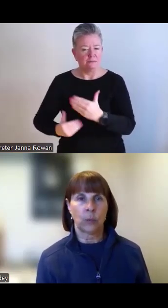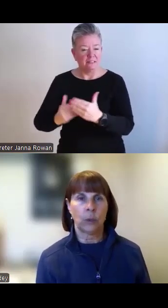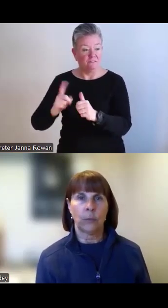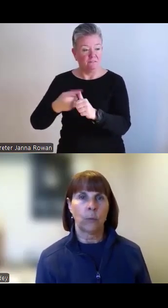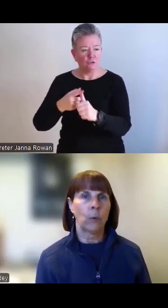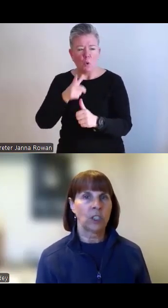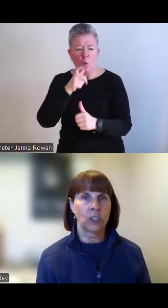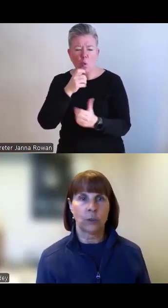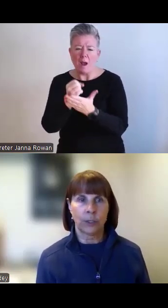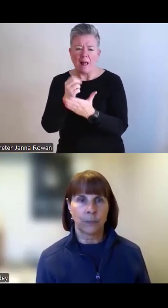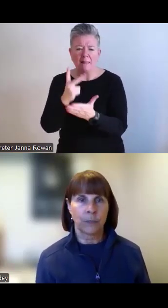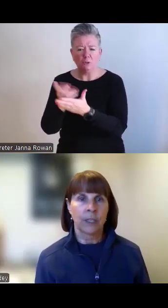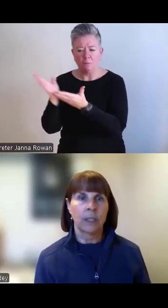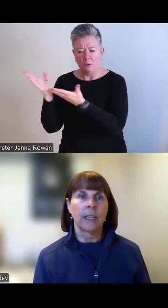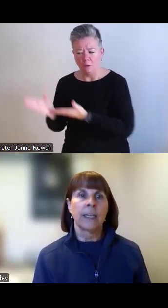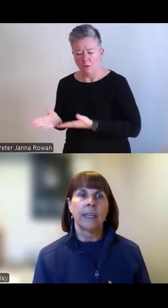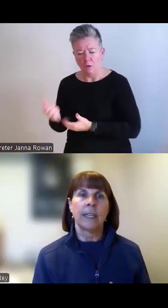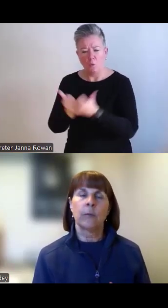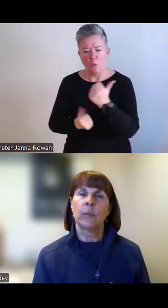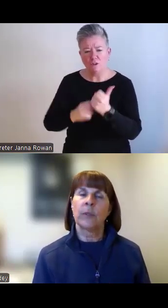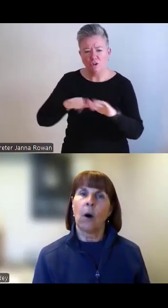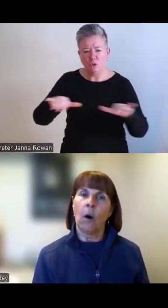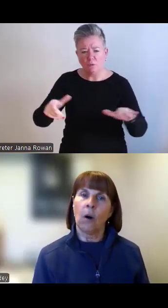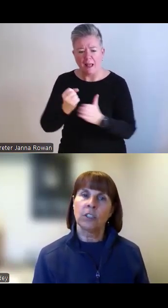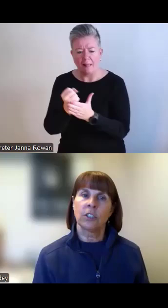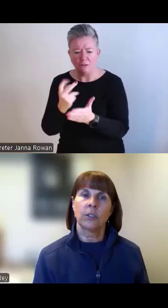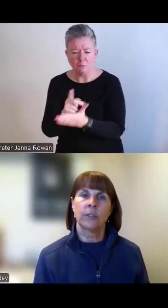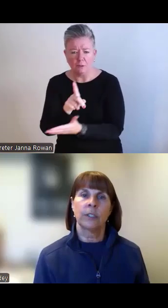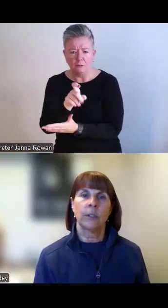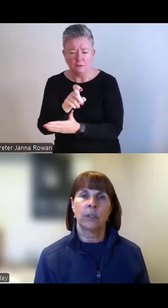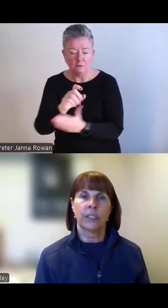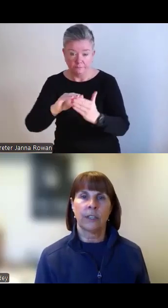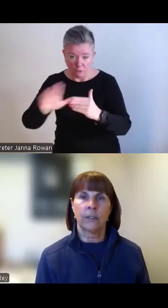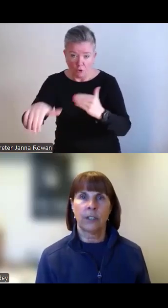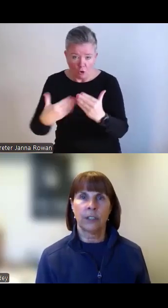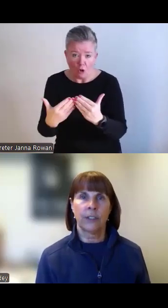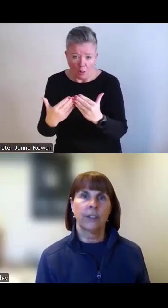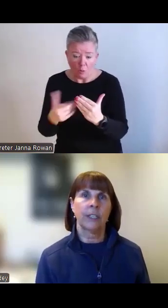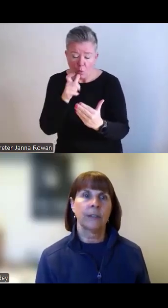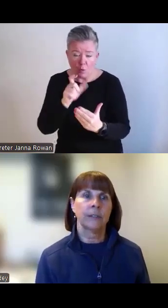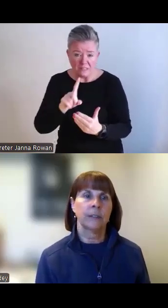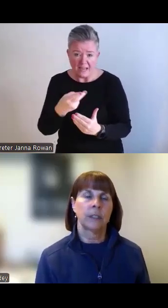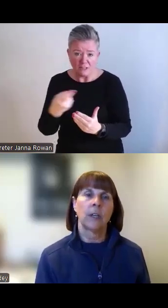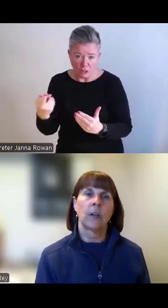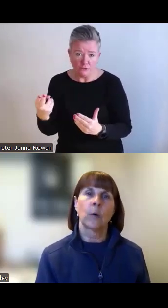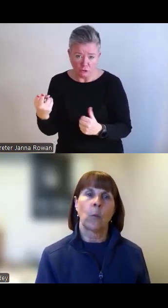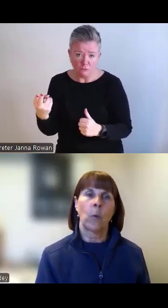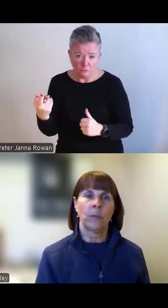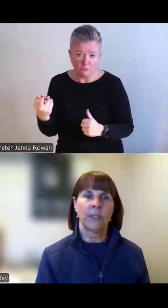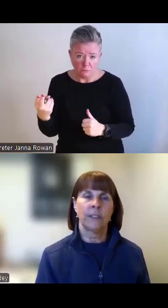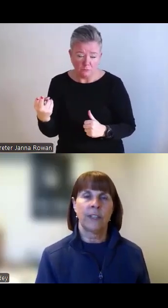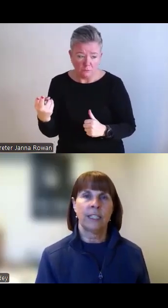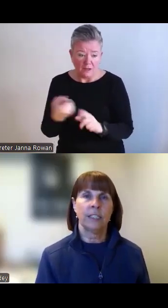eligible? What children? It would be all children who are deaf or hard of hearing from one month of